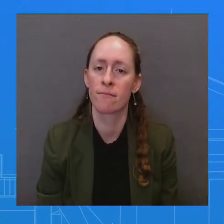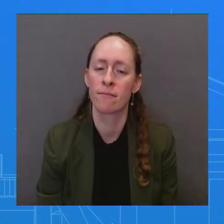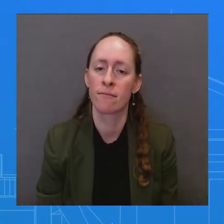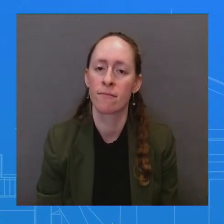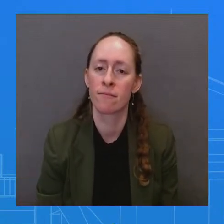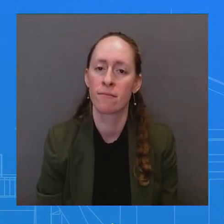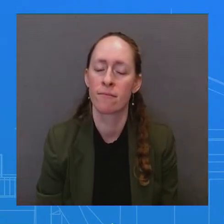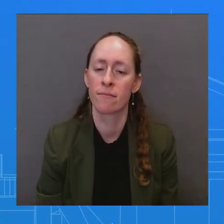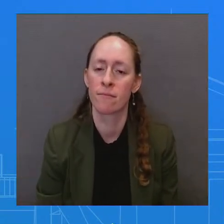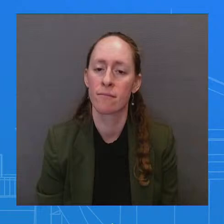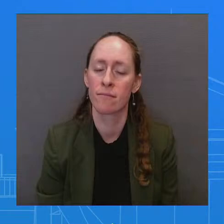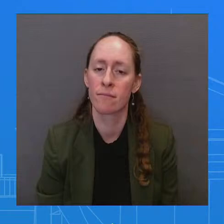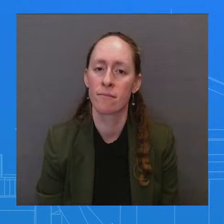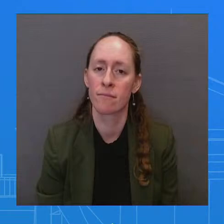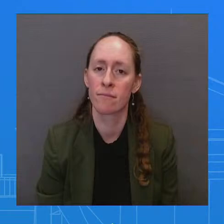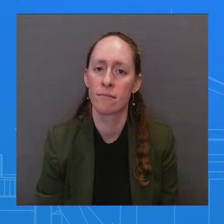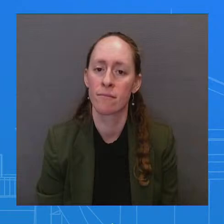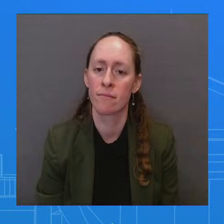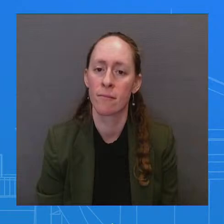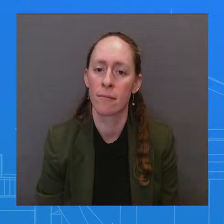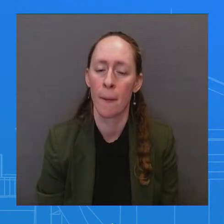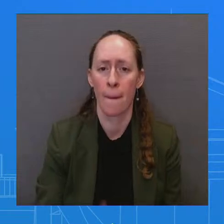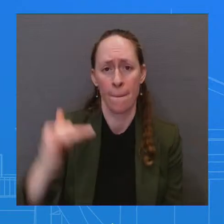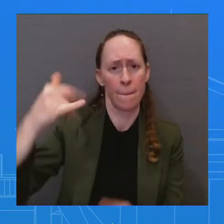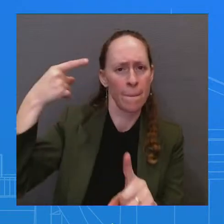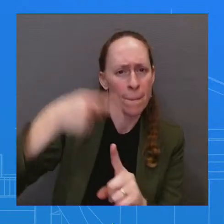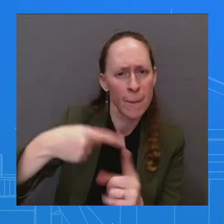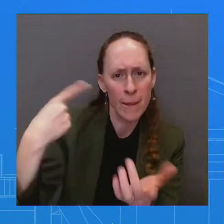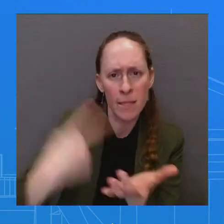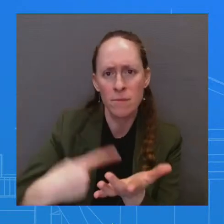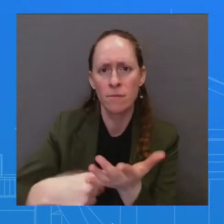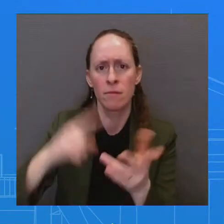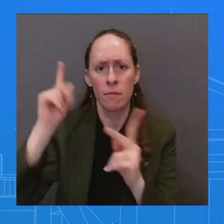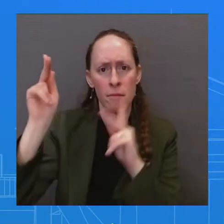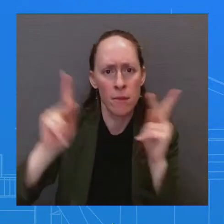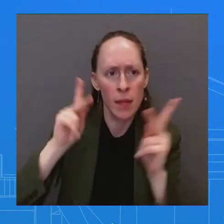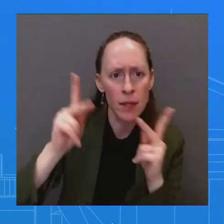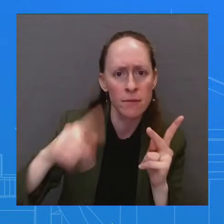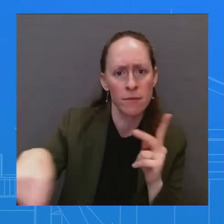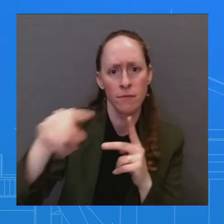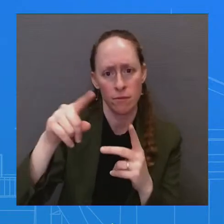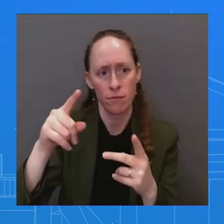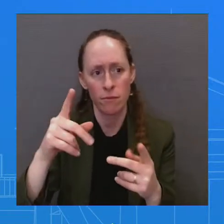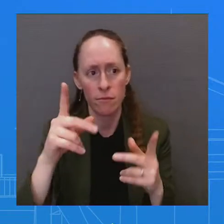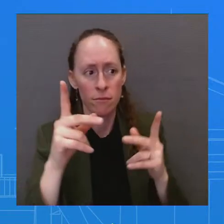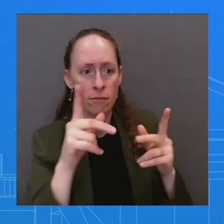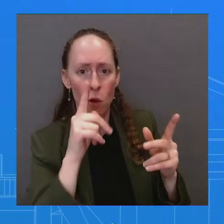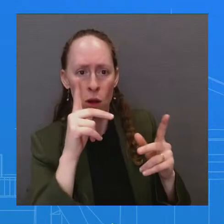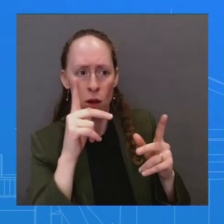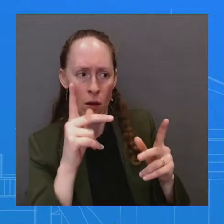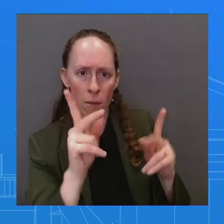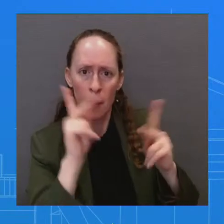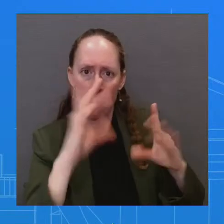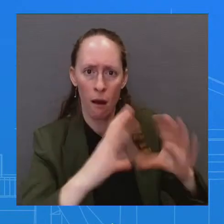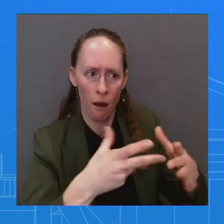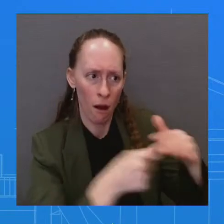a lot of specific information about all of them. Remember, Abigail is the only American citizen of the ones that have been released.